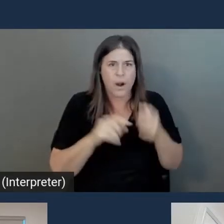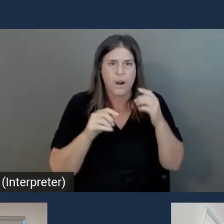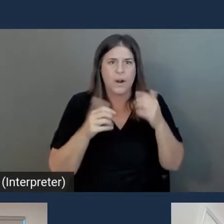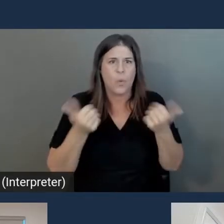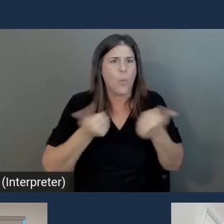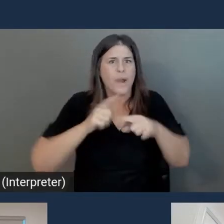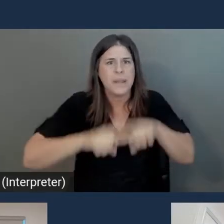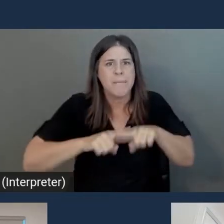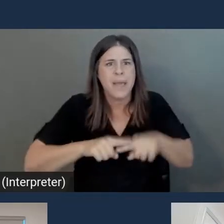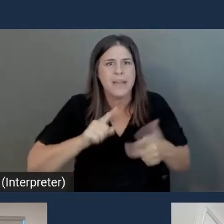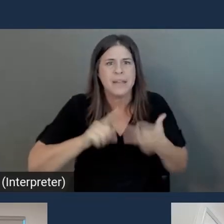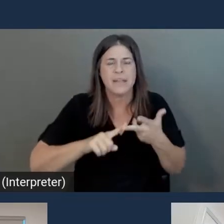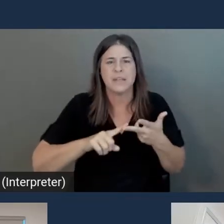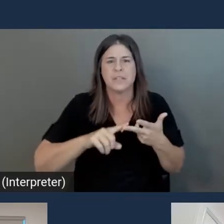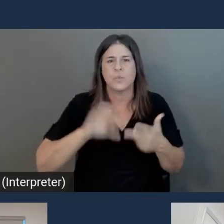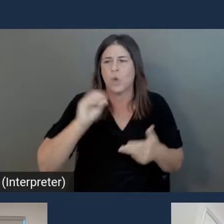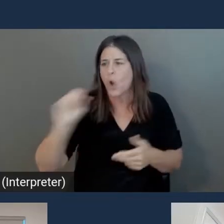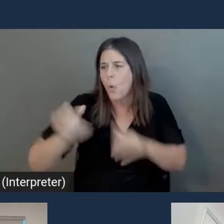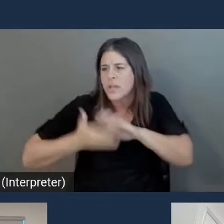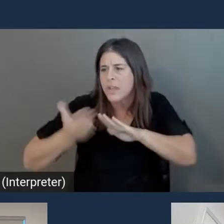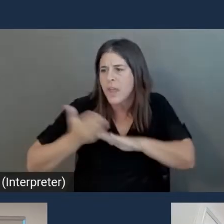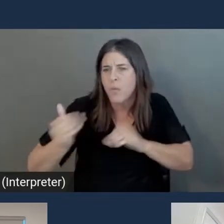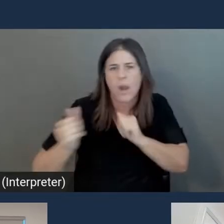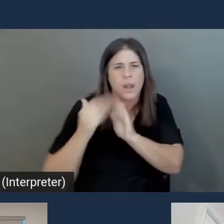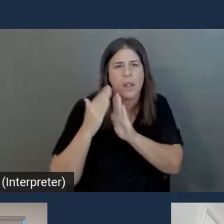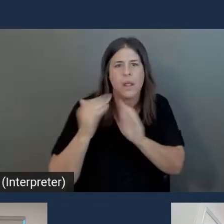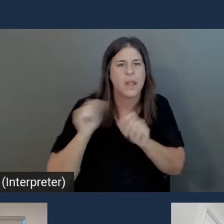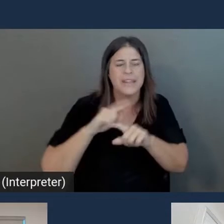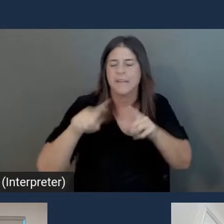what OS they might be running into, the list goes on.